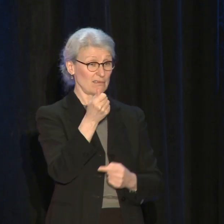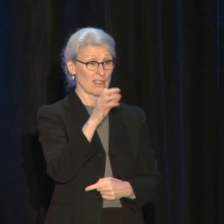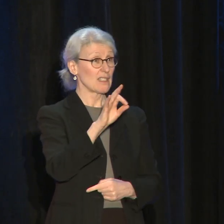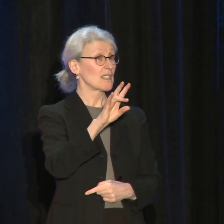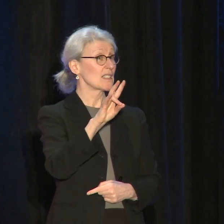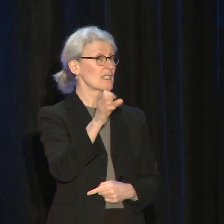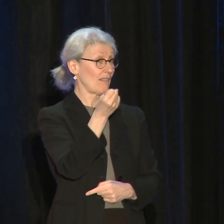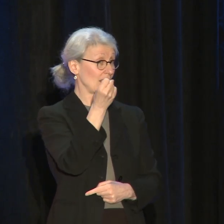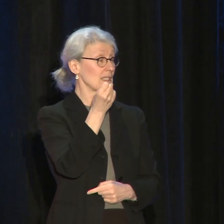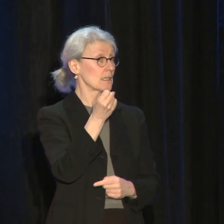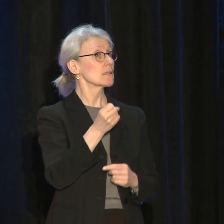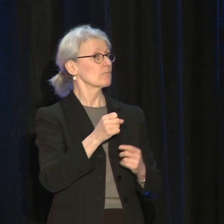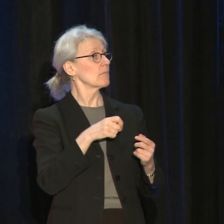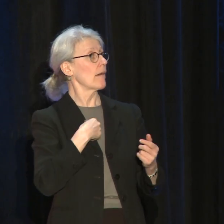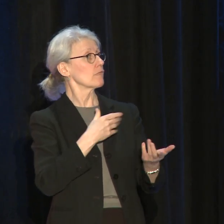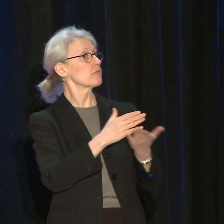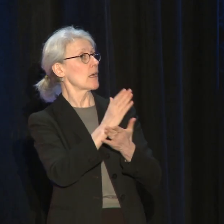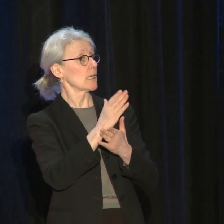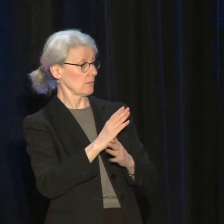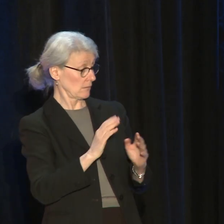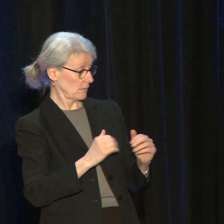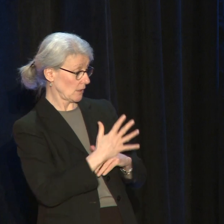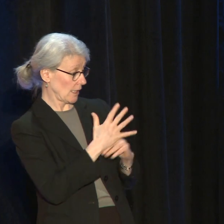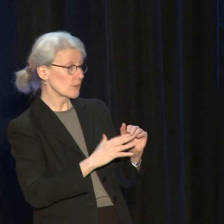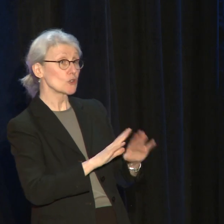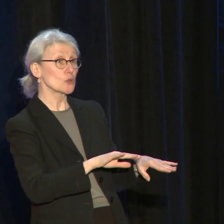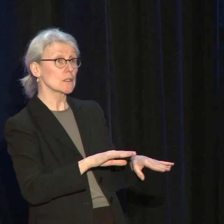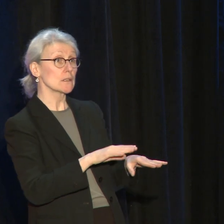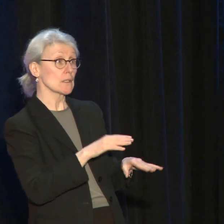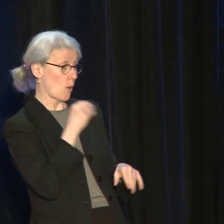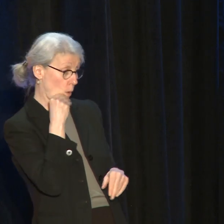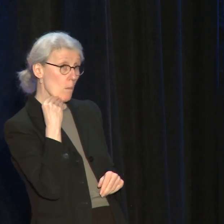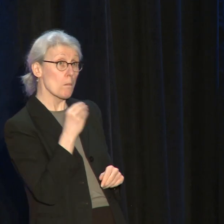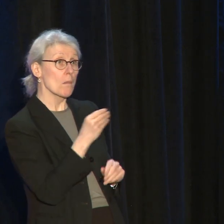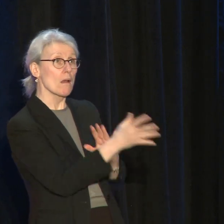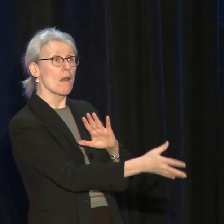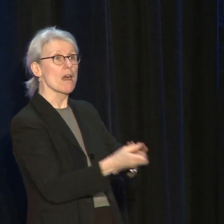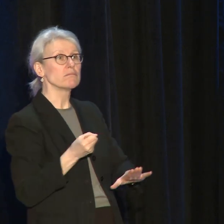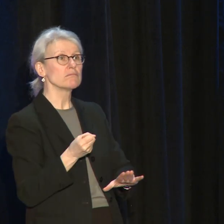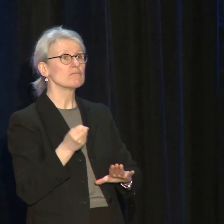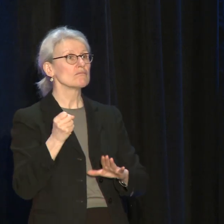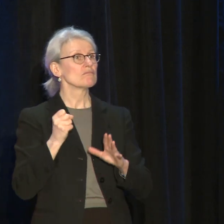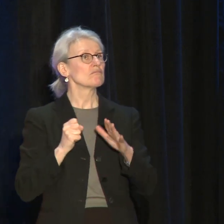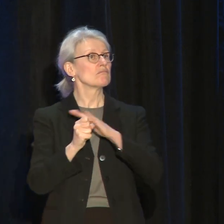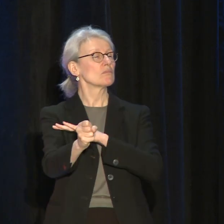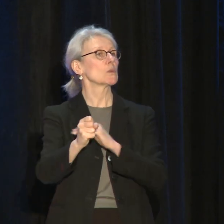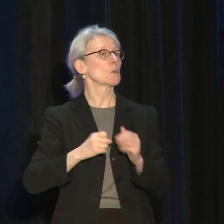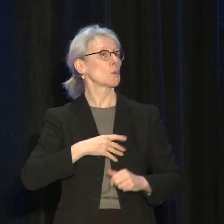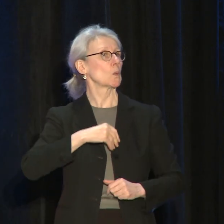of removing Native children from their homes to assimilate them into white culture by placing